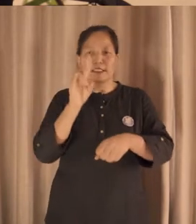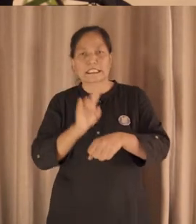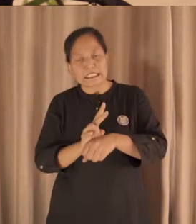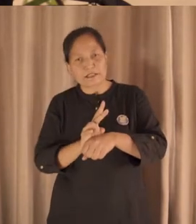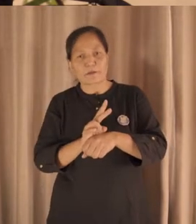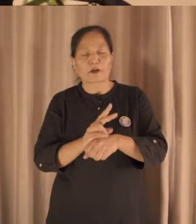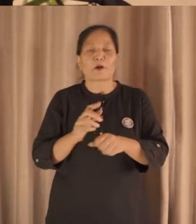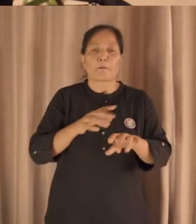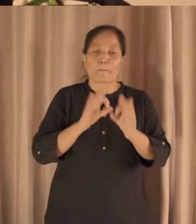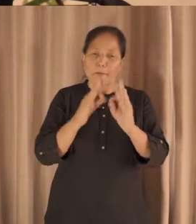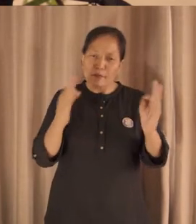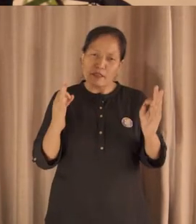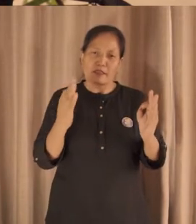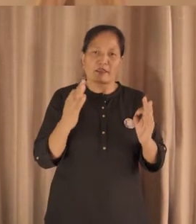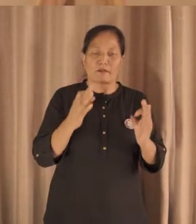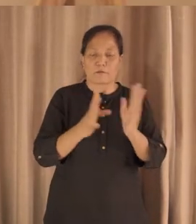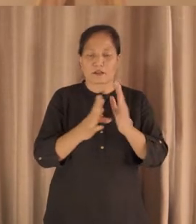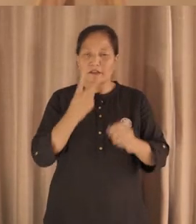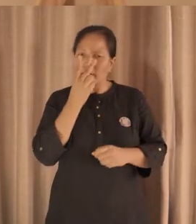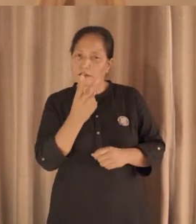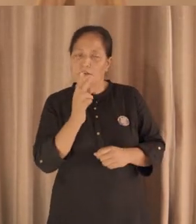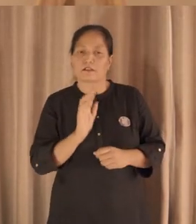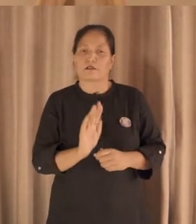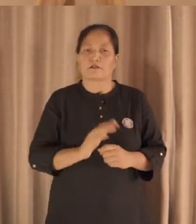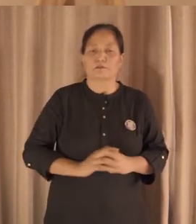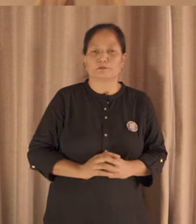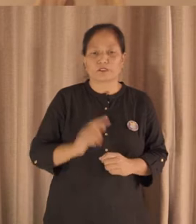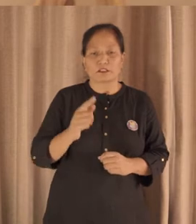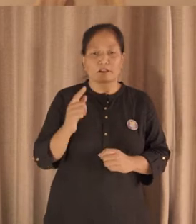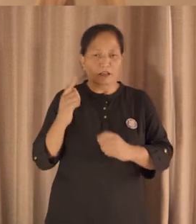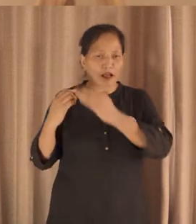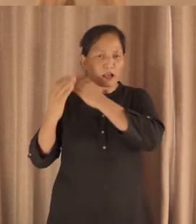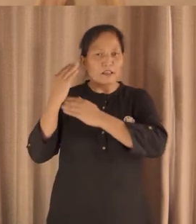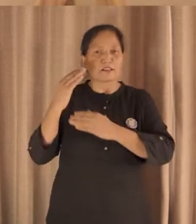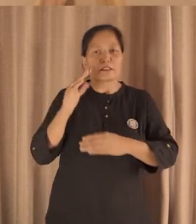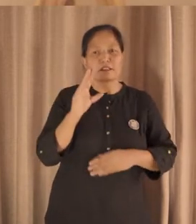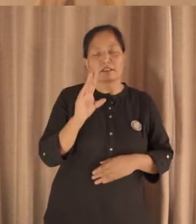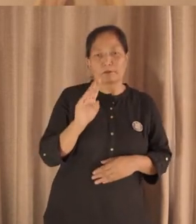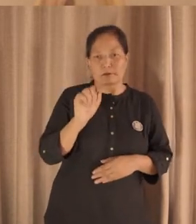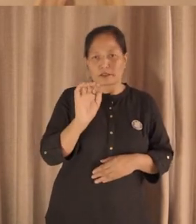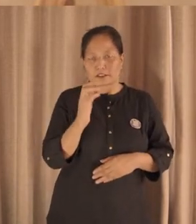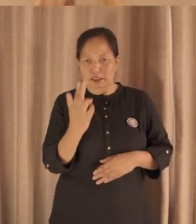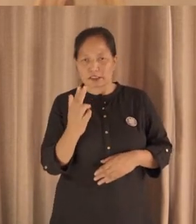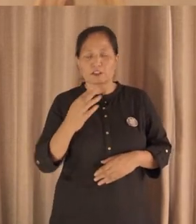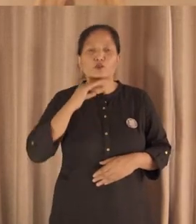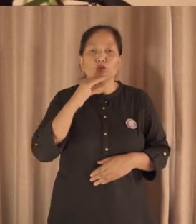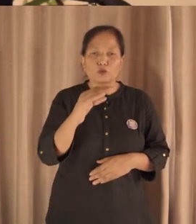Singha Durbar belong to the same caste, same sex and same geographical area. There can be exception but we do not see the nameplates of some Mushahar, Badi, Dhimal, Satar, Chantyal,